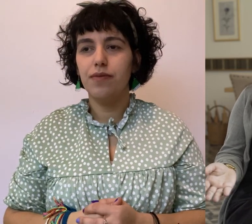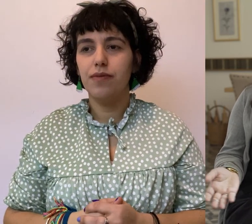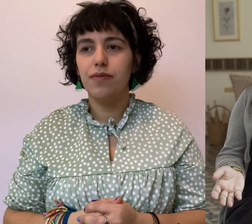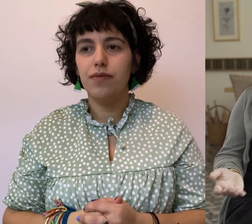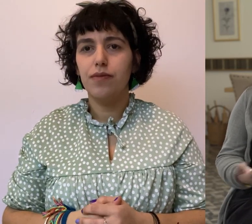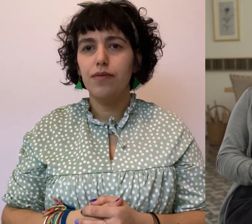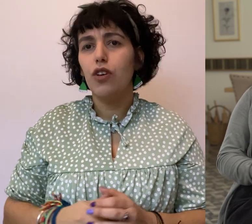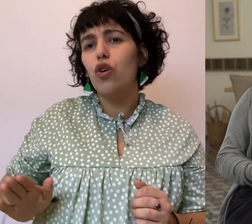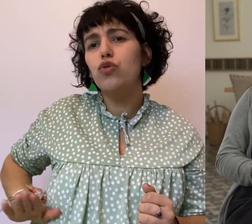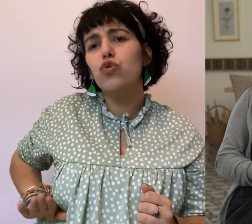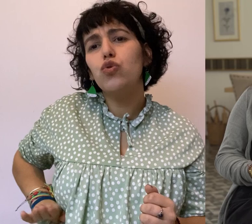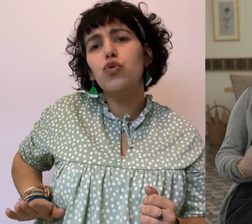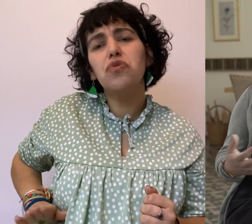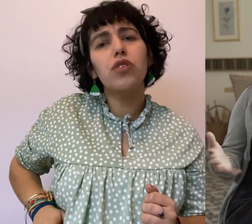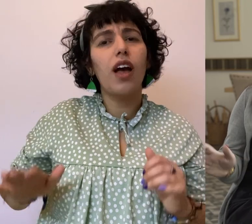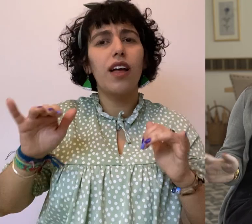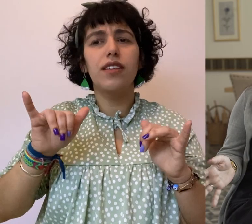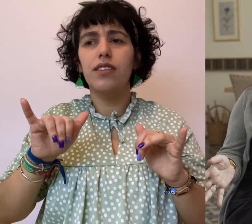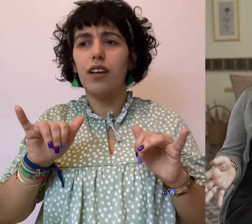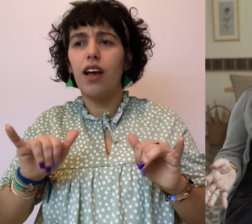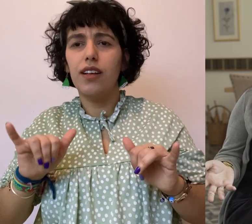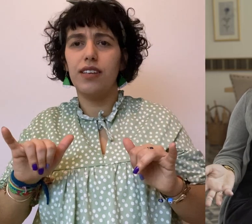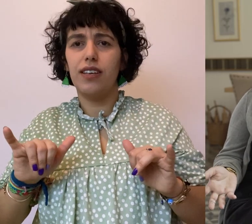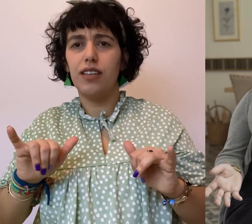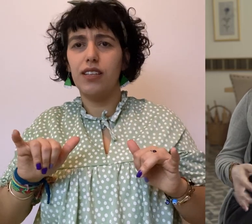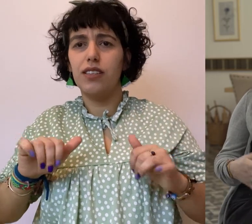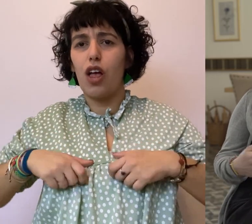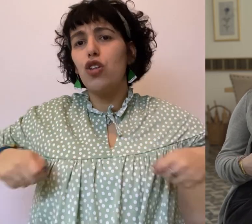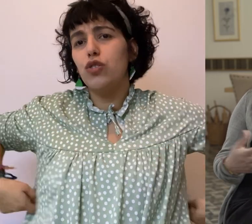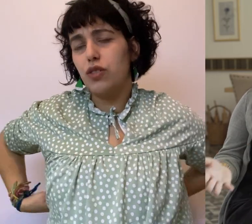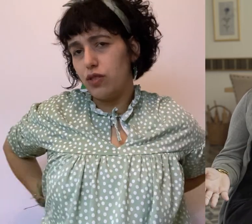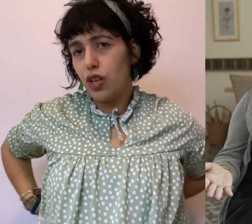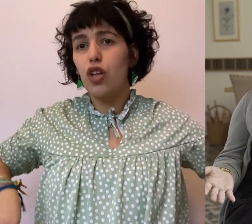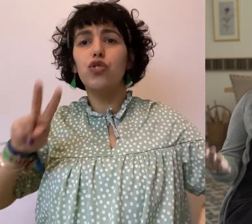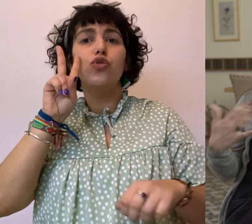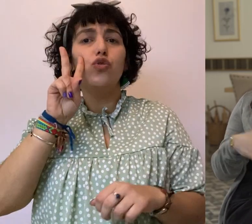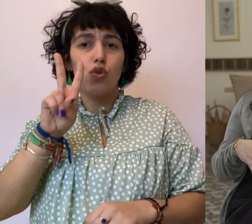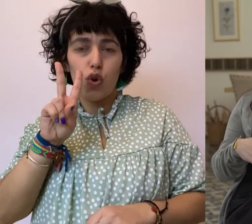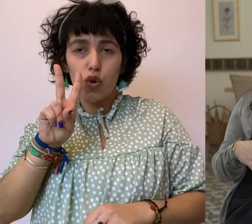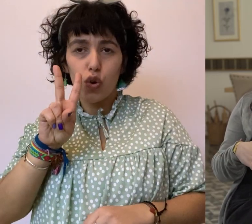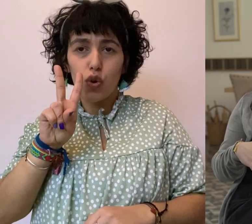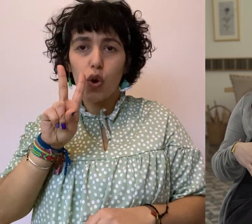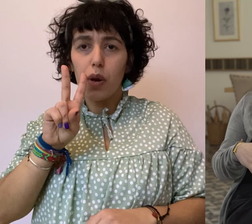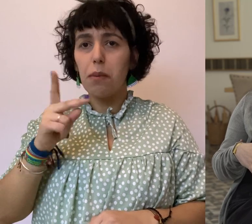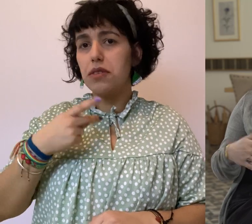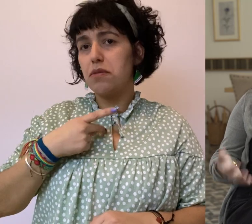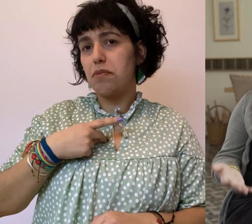me not to show my underwear. With that, imagine, you are not wearing underwear, your nipples are shown. If I pass that too,